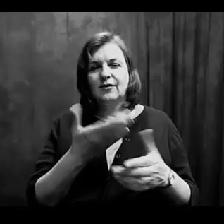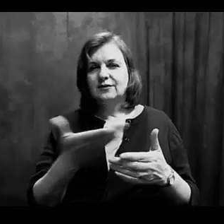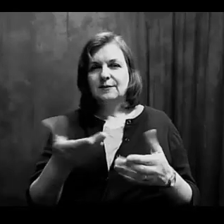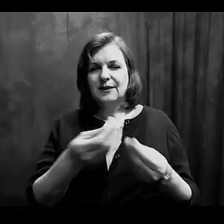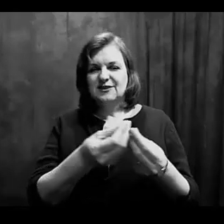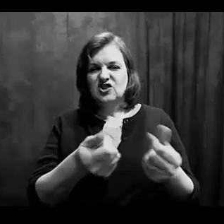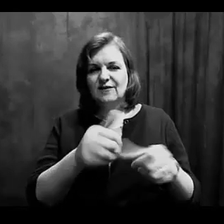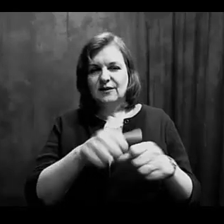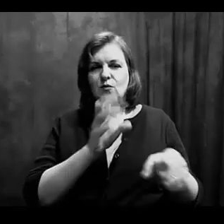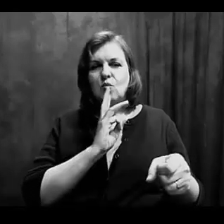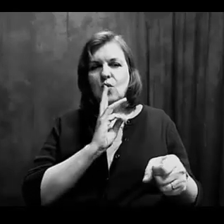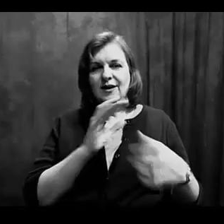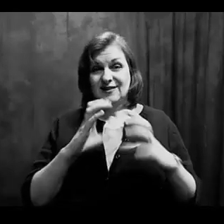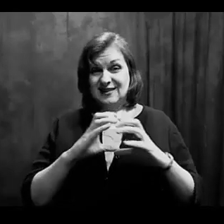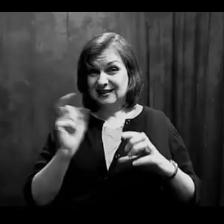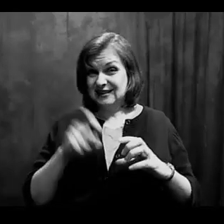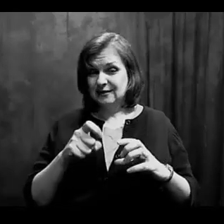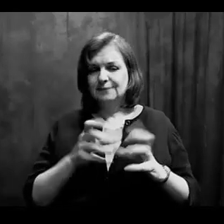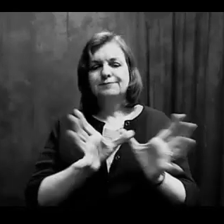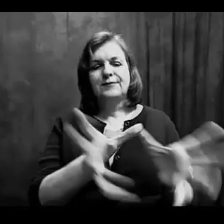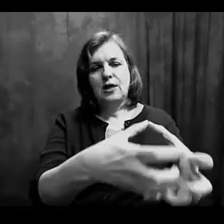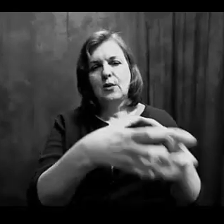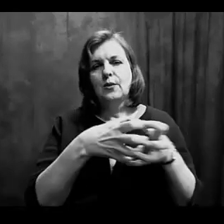the fluids outside of your cell